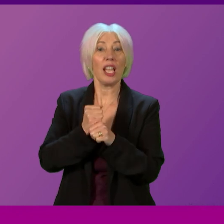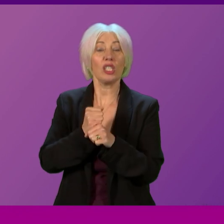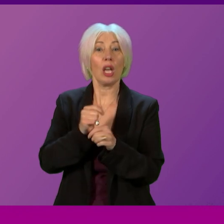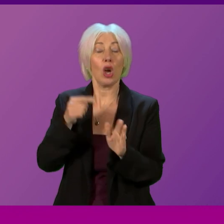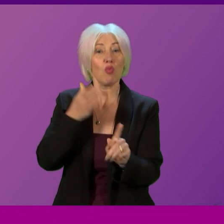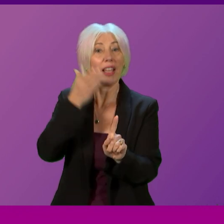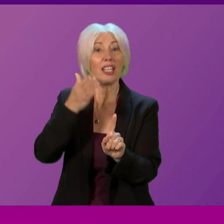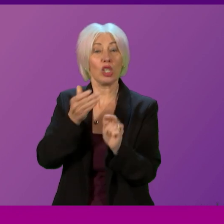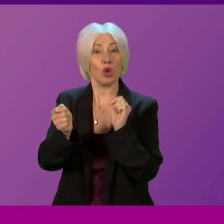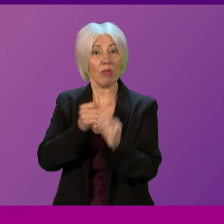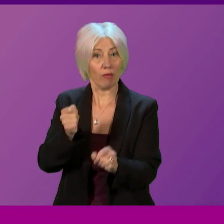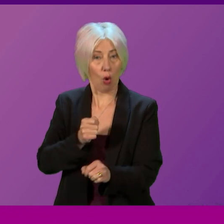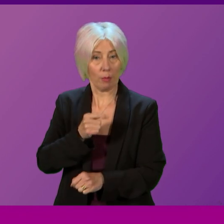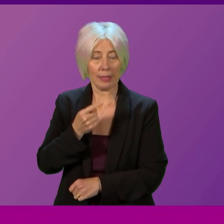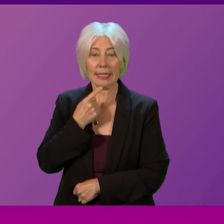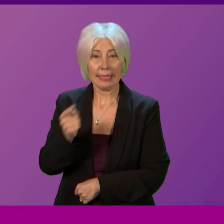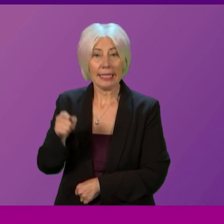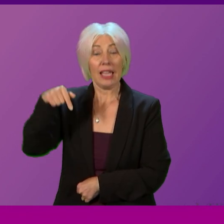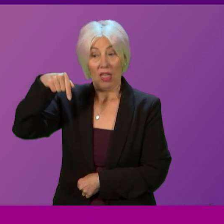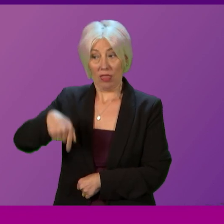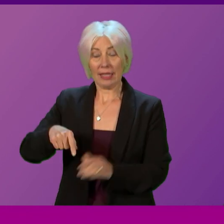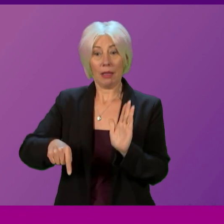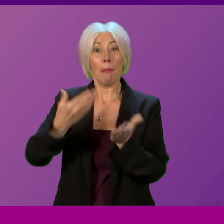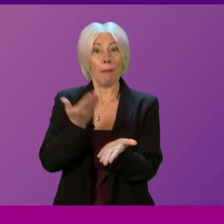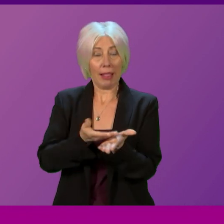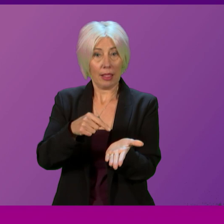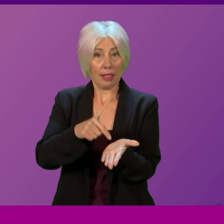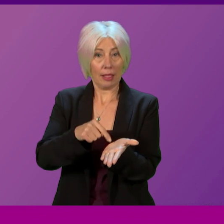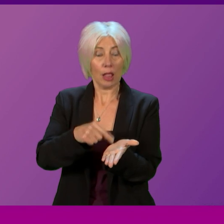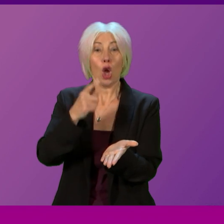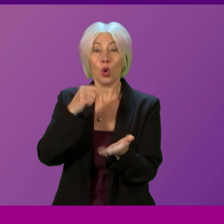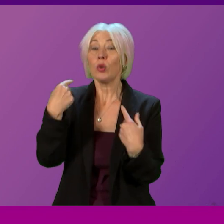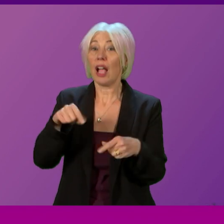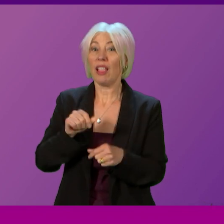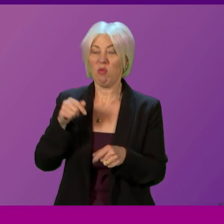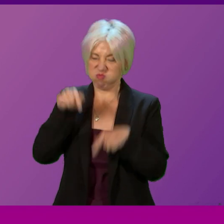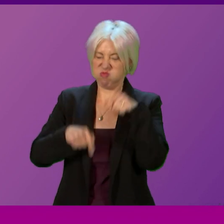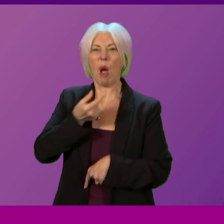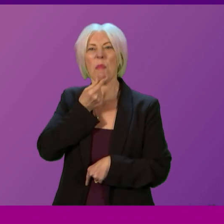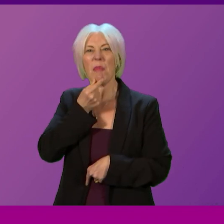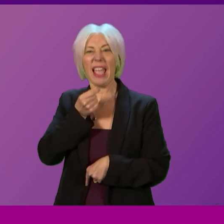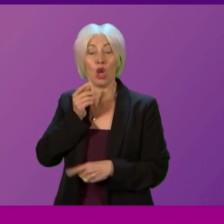The UN expert claimed that the bill could allow violent males to access women-only spaces,